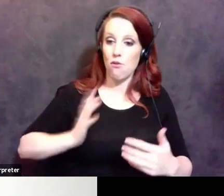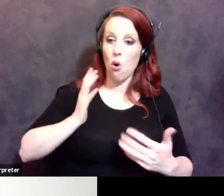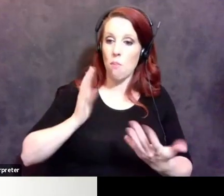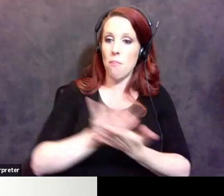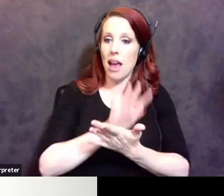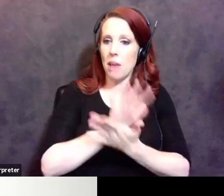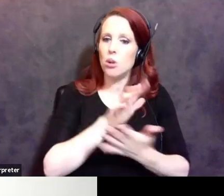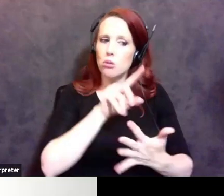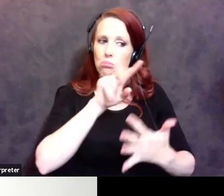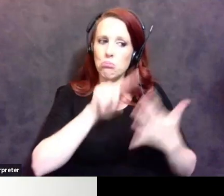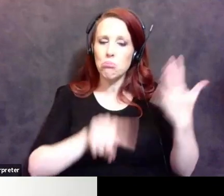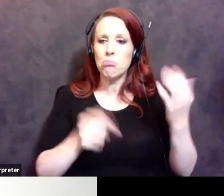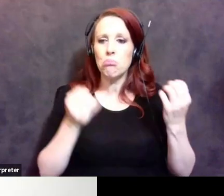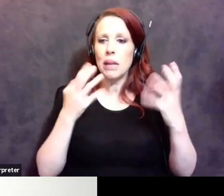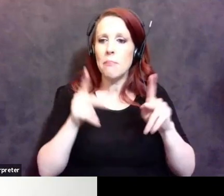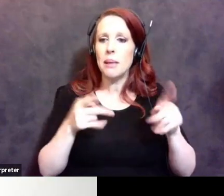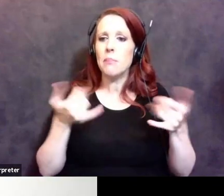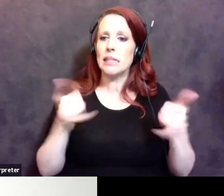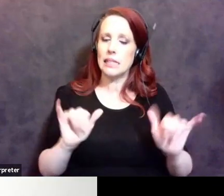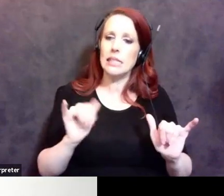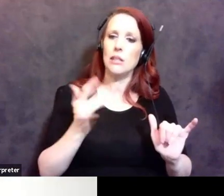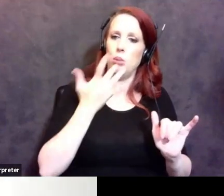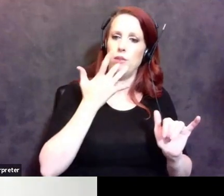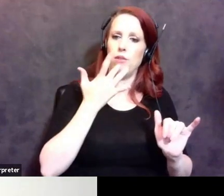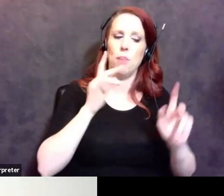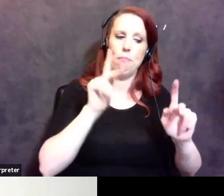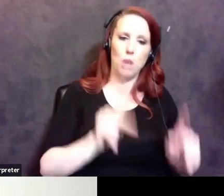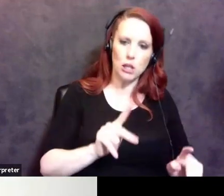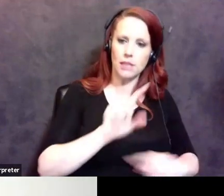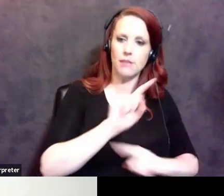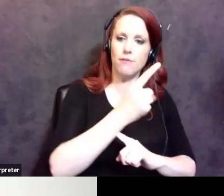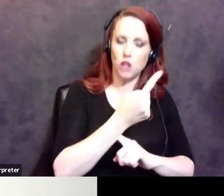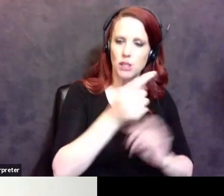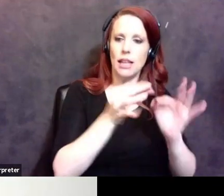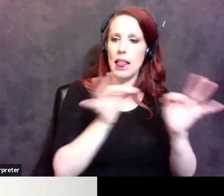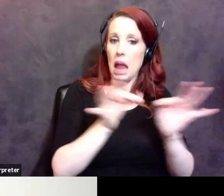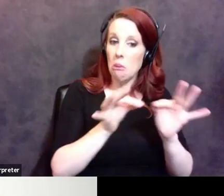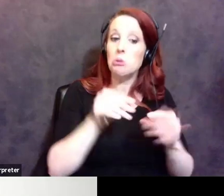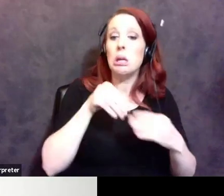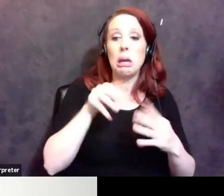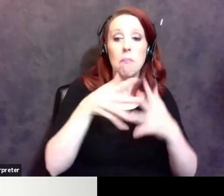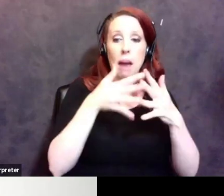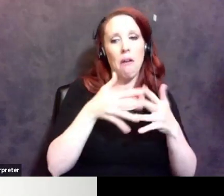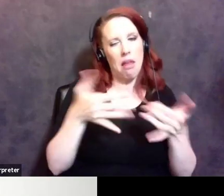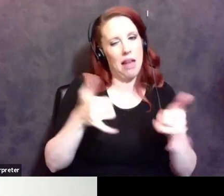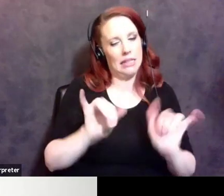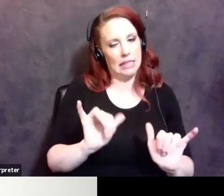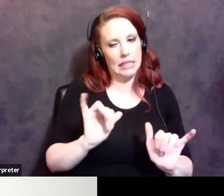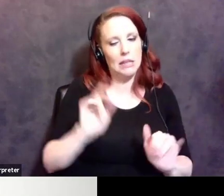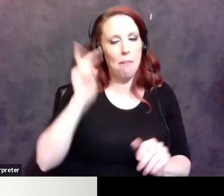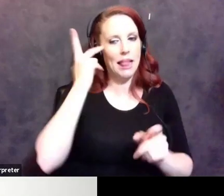least within the U.S. is the politically correct way to write it. I will often alternate between